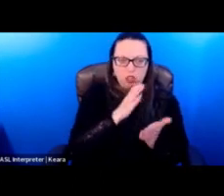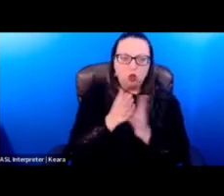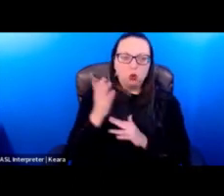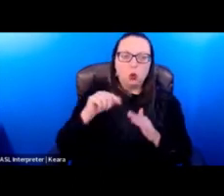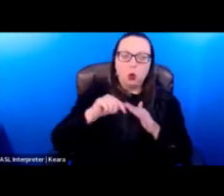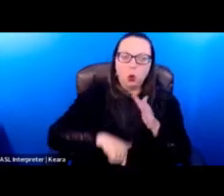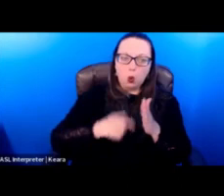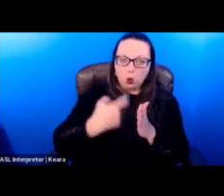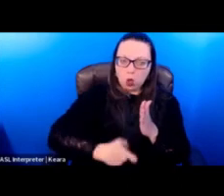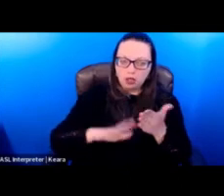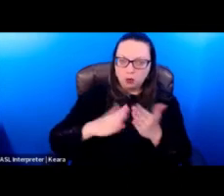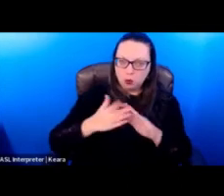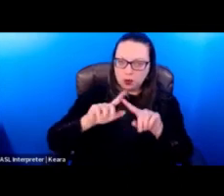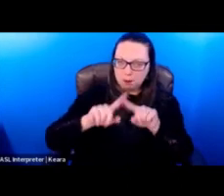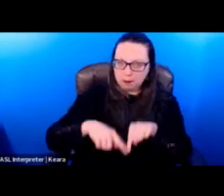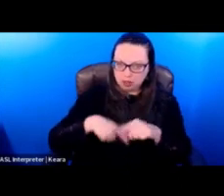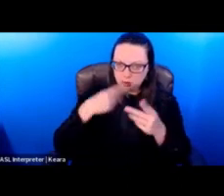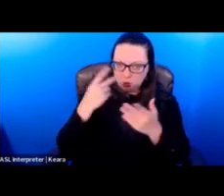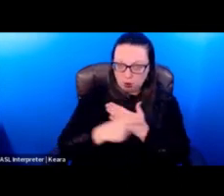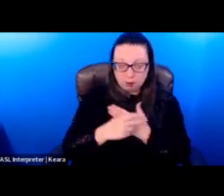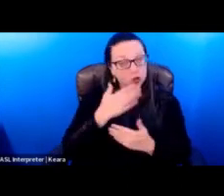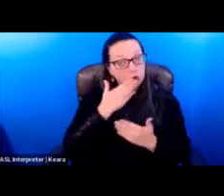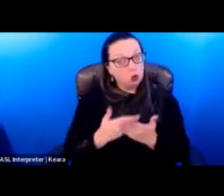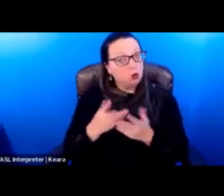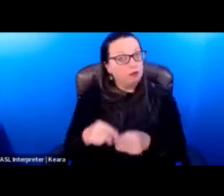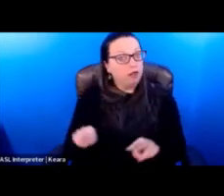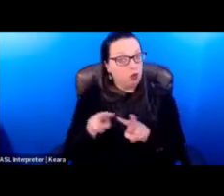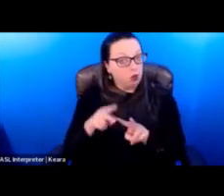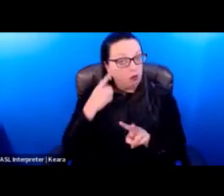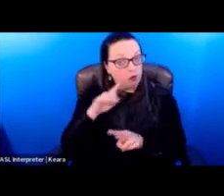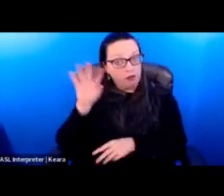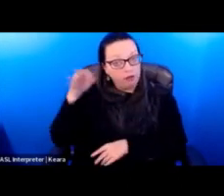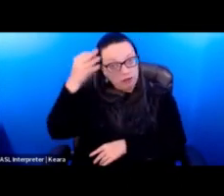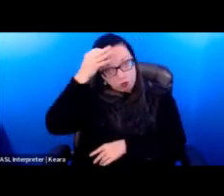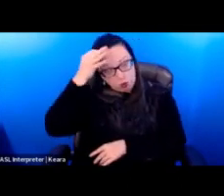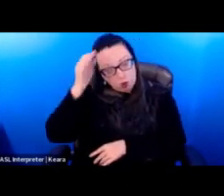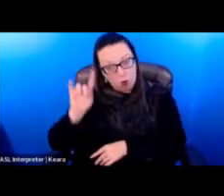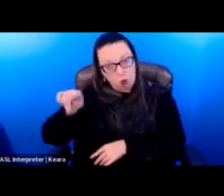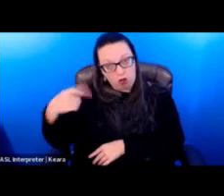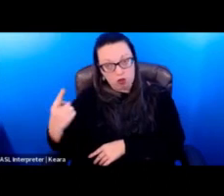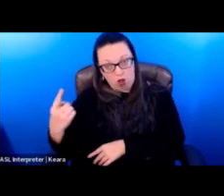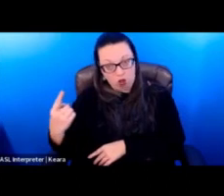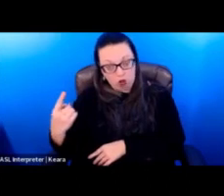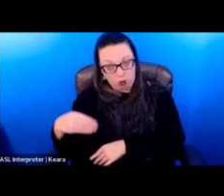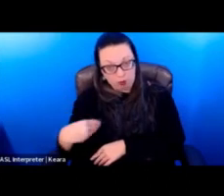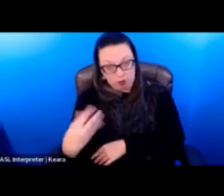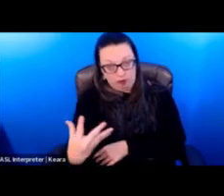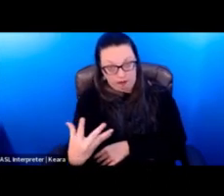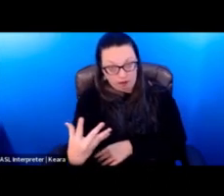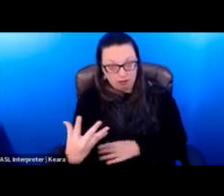value, because for every federal $1 in federal funds that we provide, it generates another $3